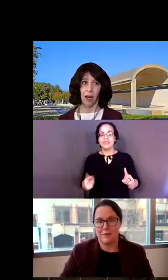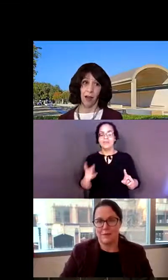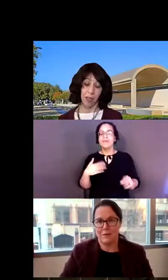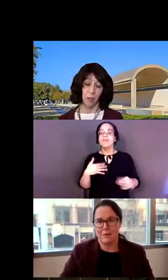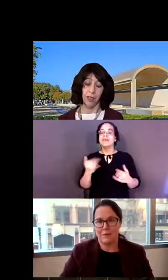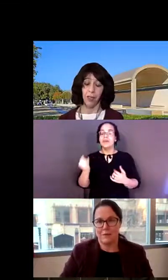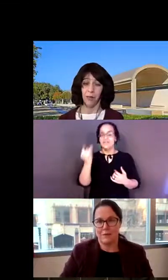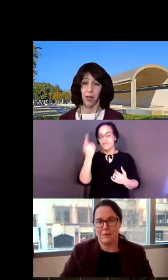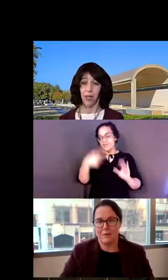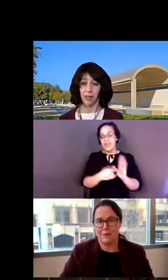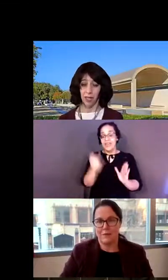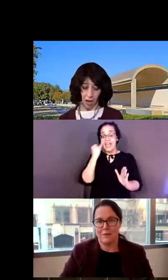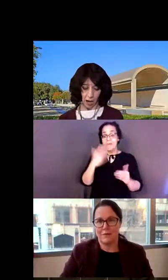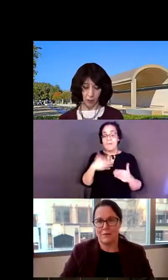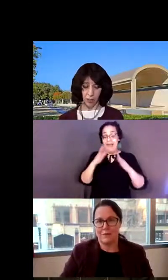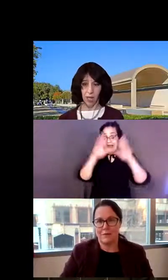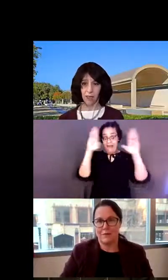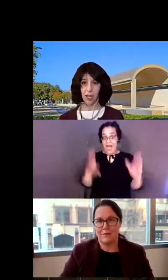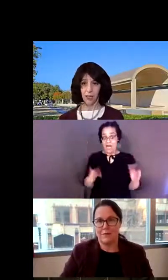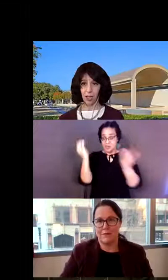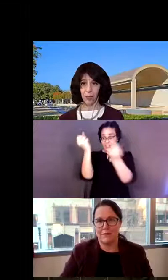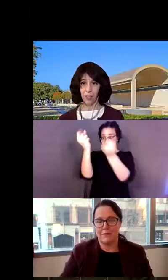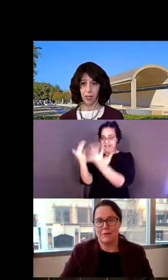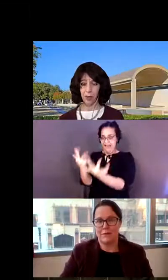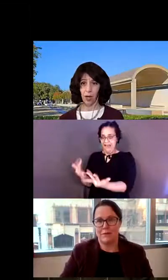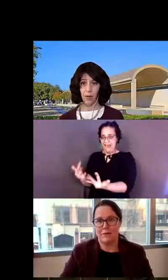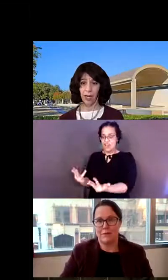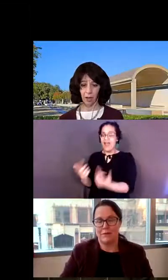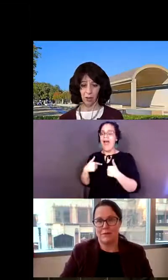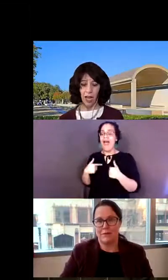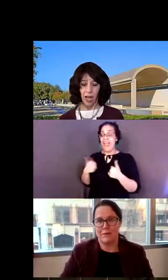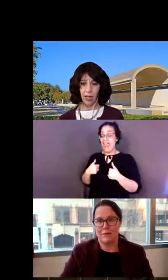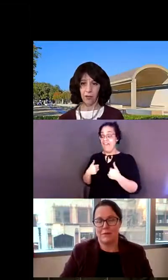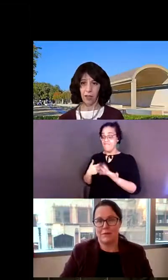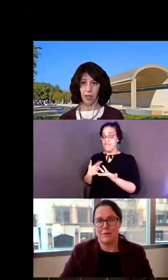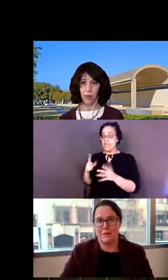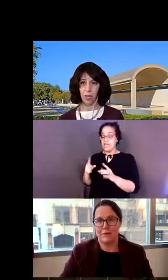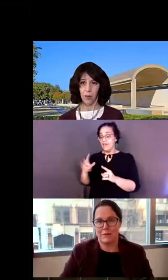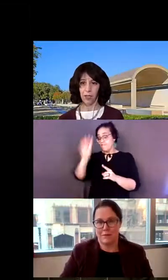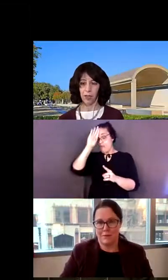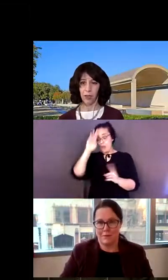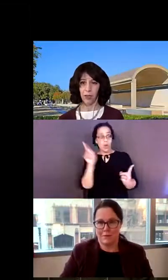I could walk up to the firemen and say I have the plans and I have a document that describes my house and I have this